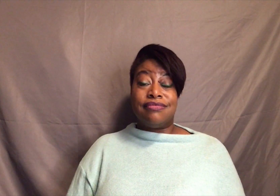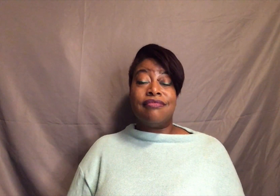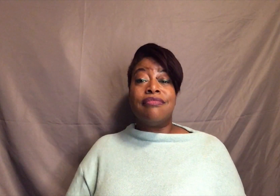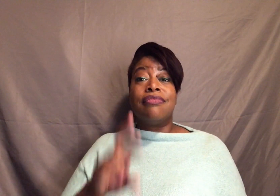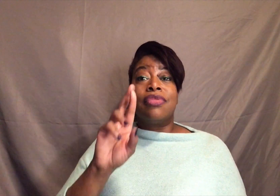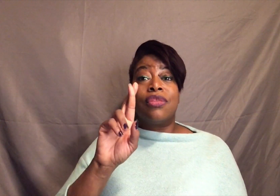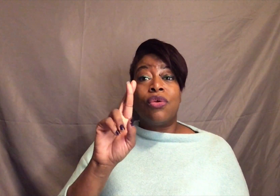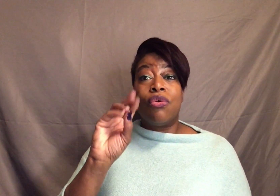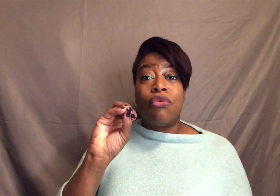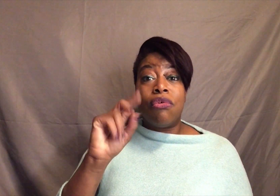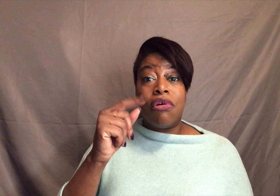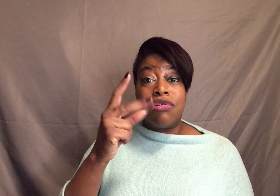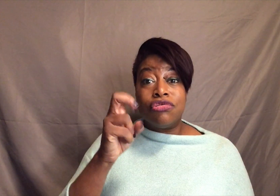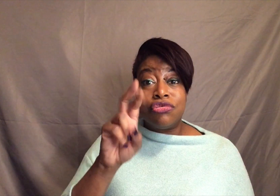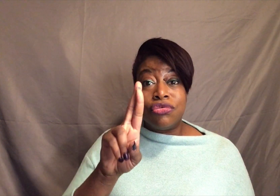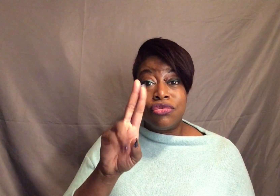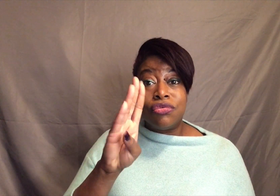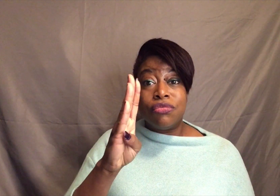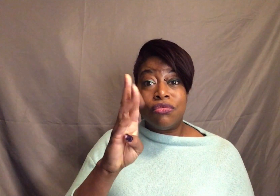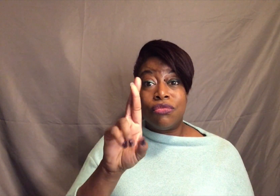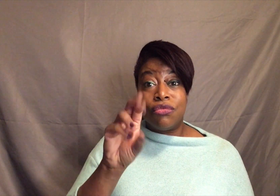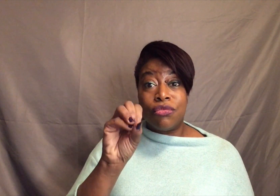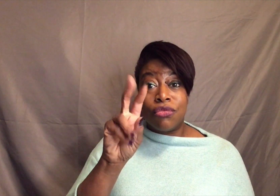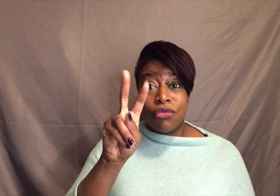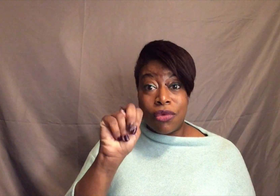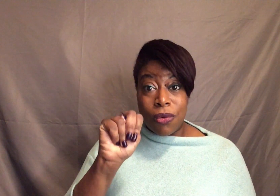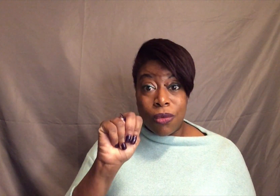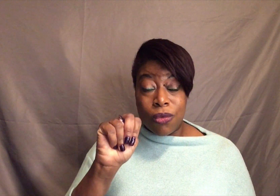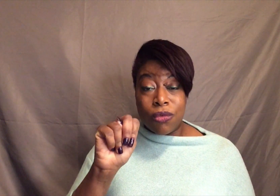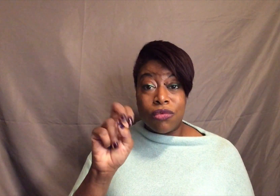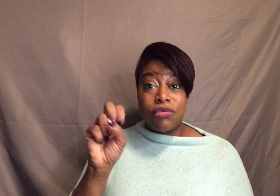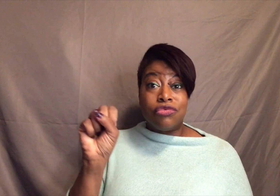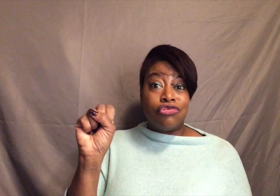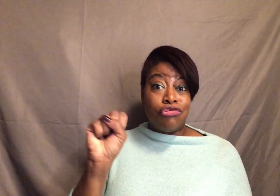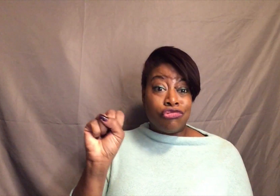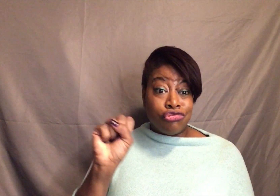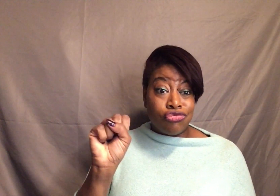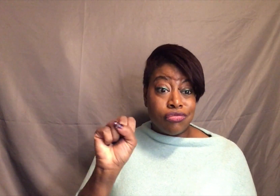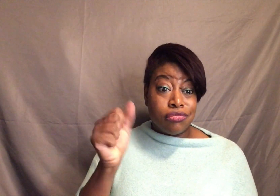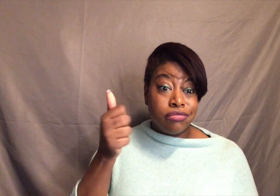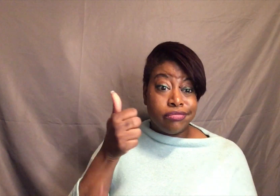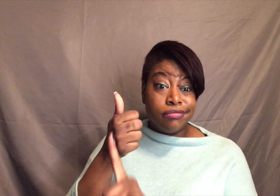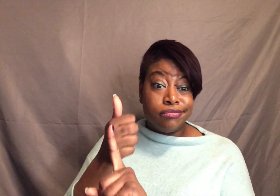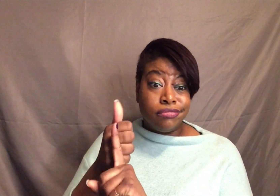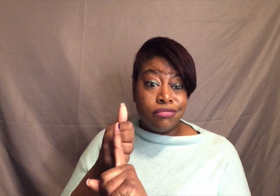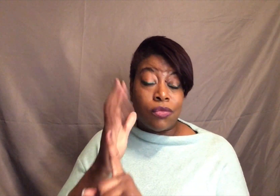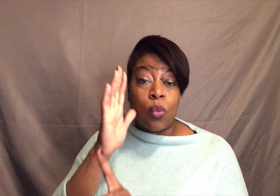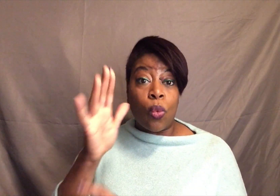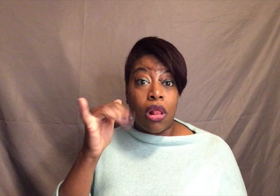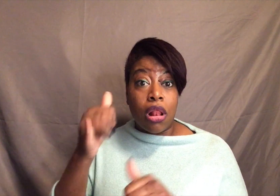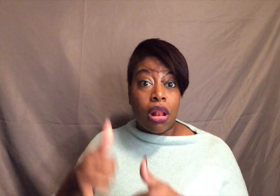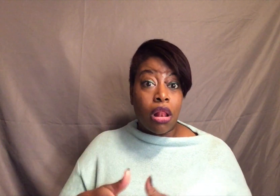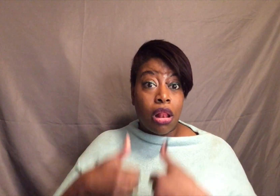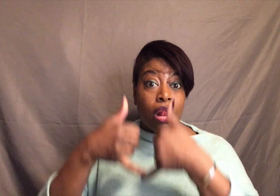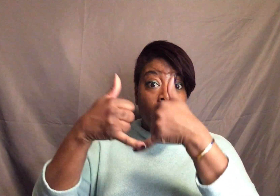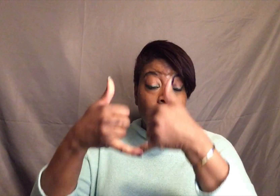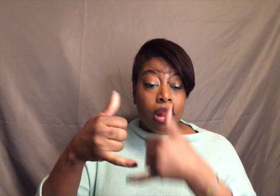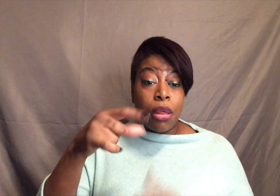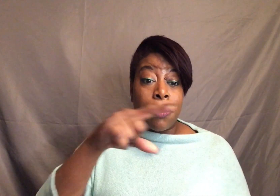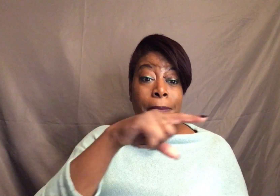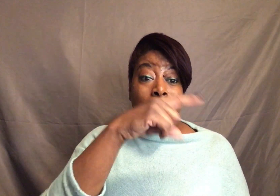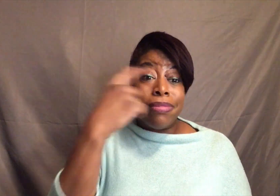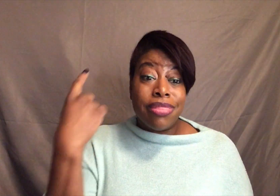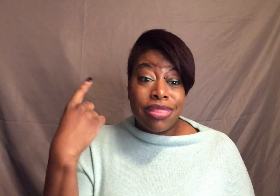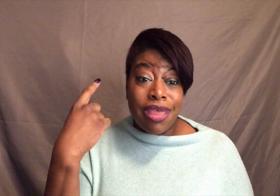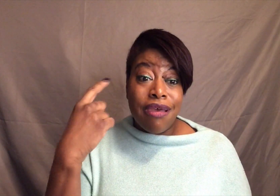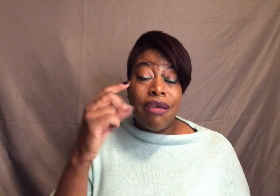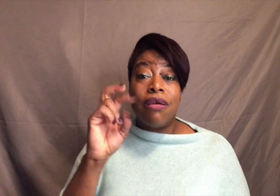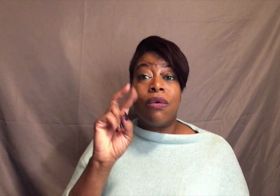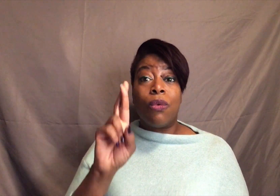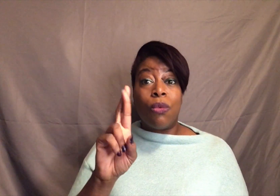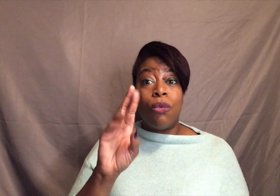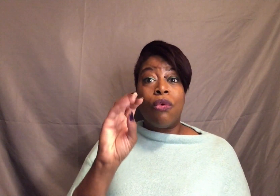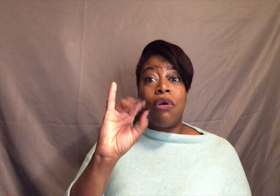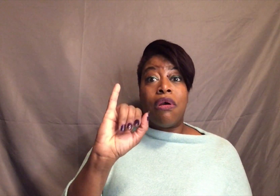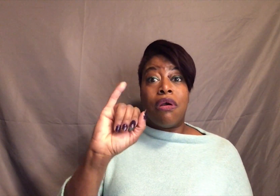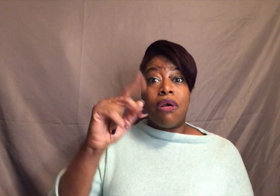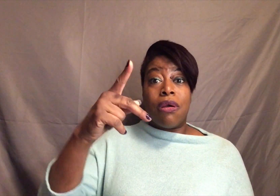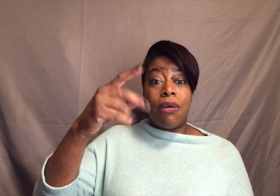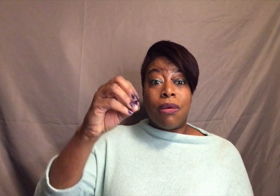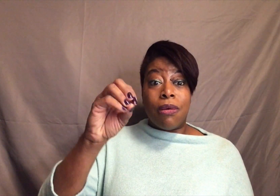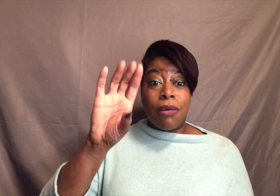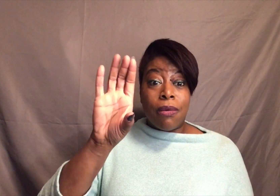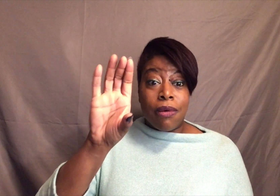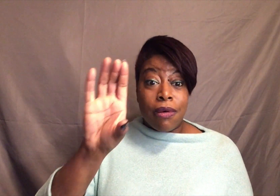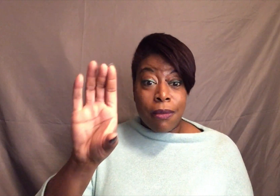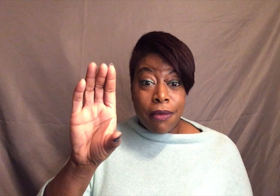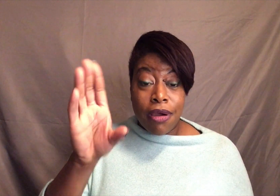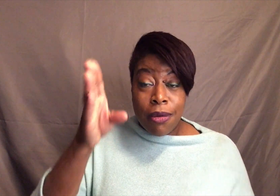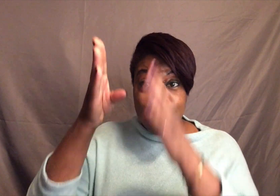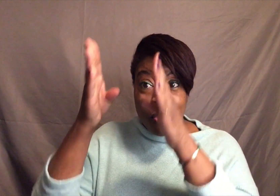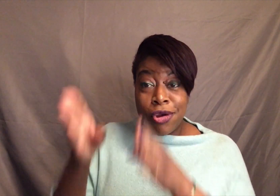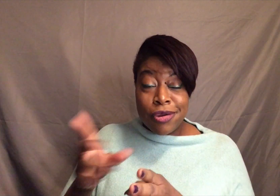The Roger Brown Scholarship will be awarded to a Black or IPOC person